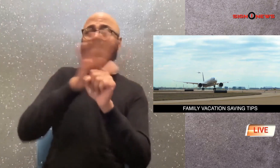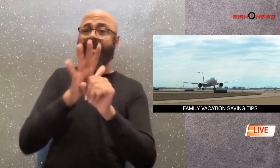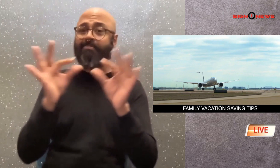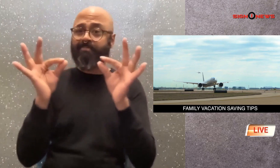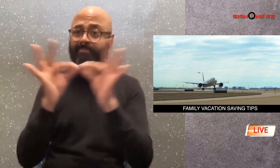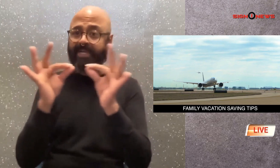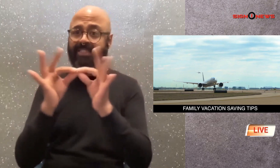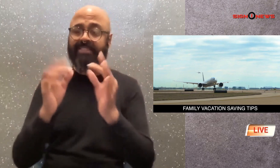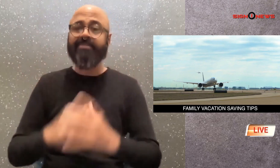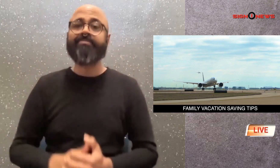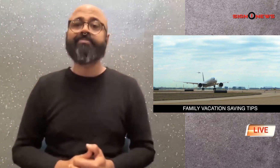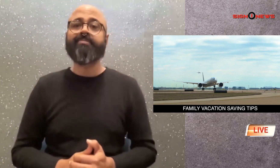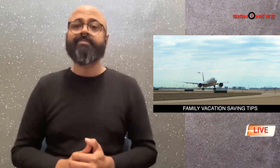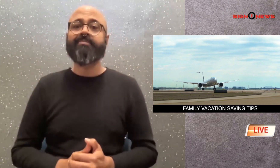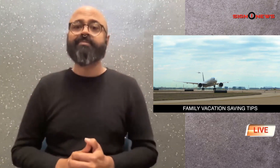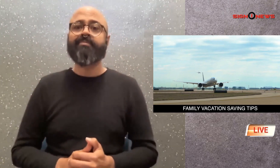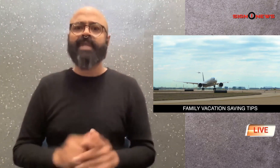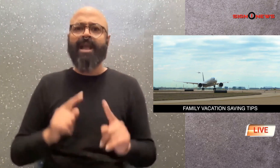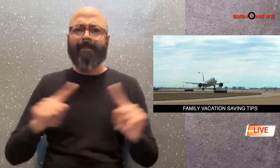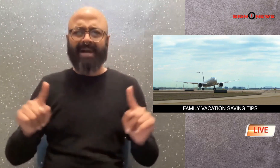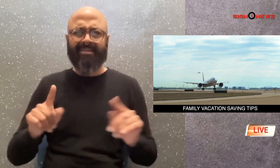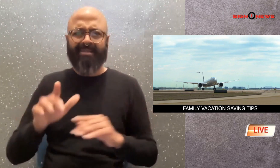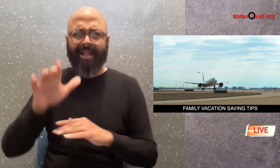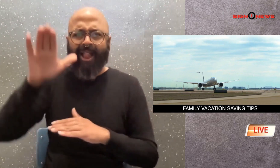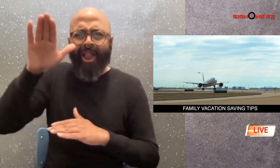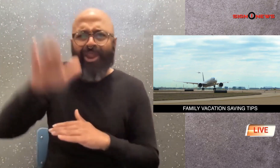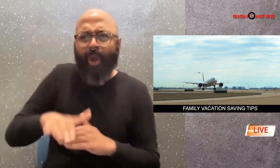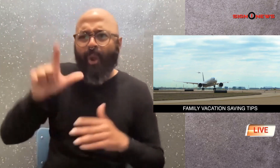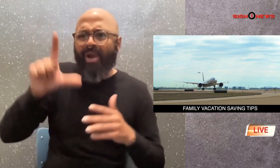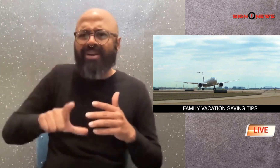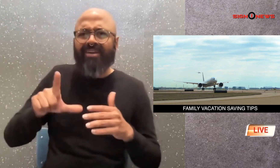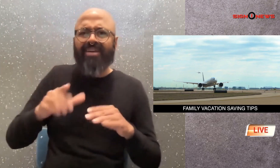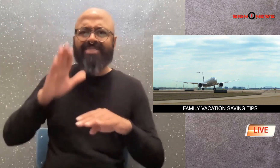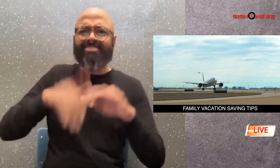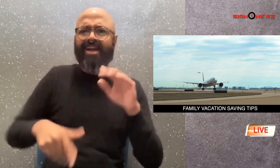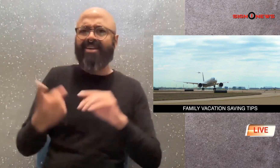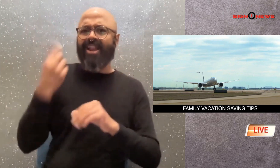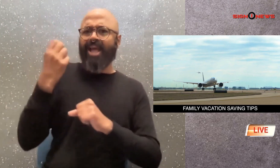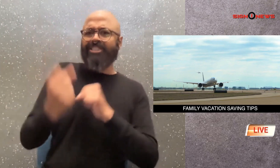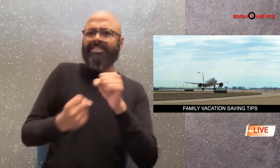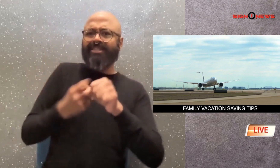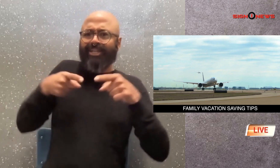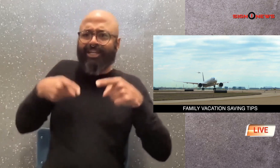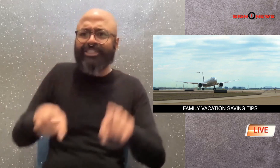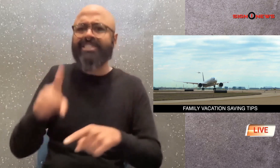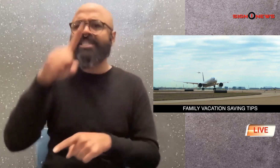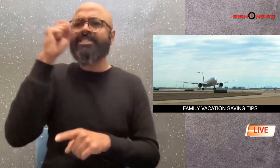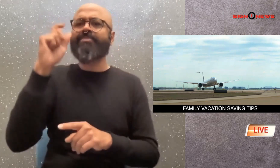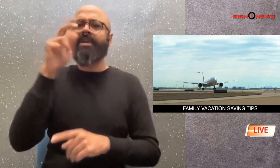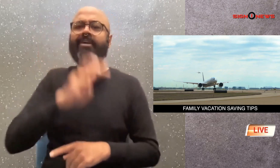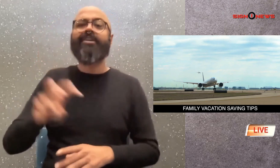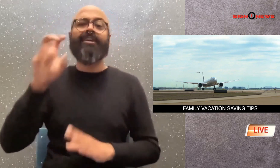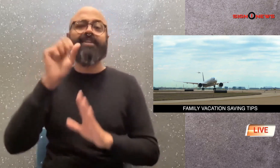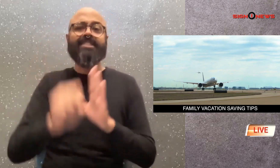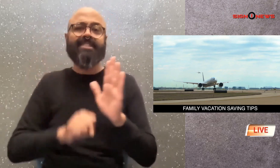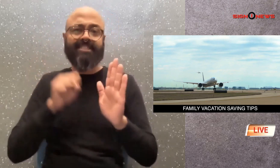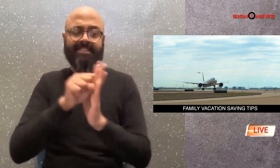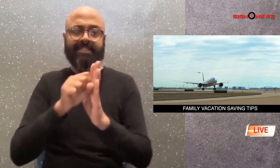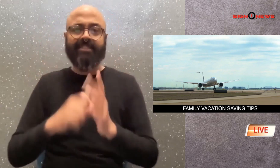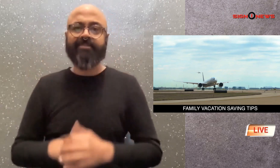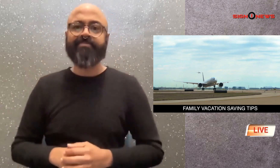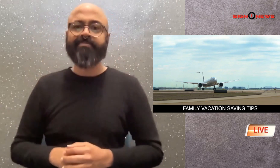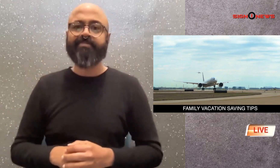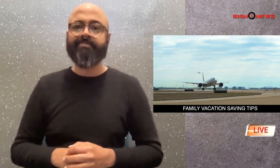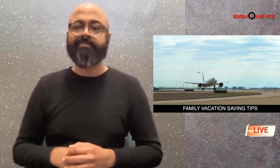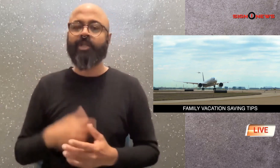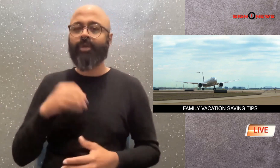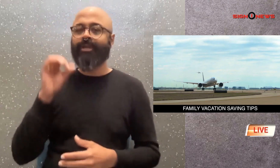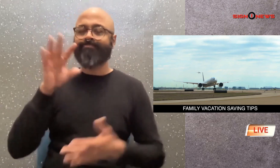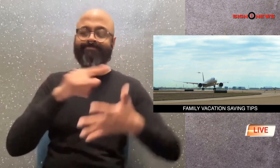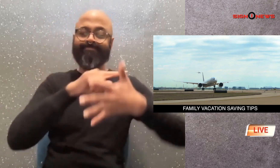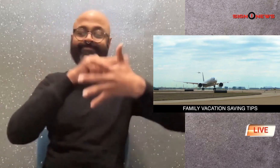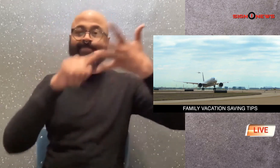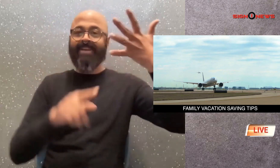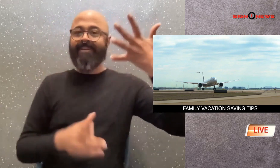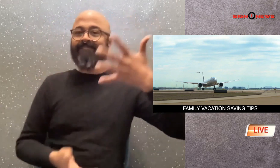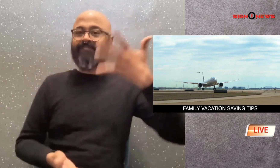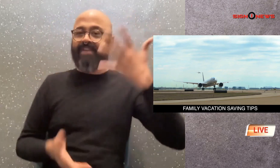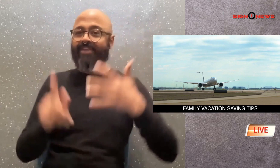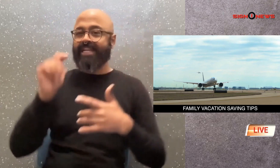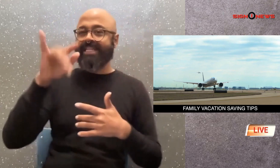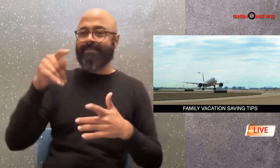prices but lower than they were last year during the summer travel season here are five